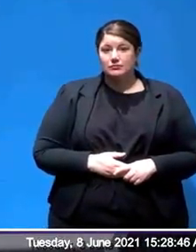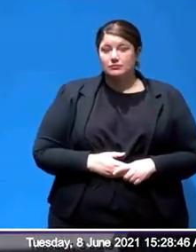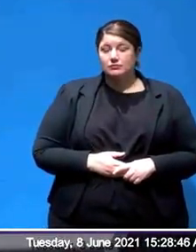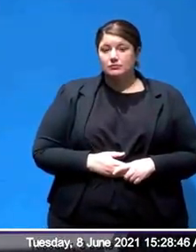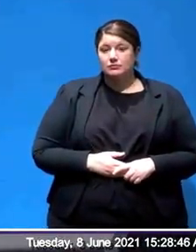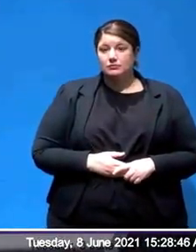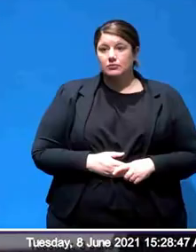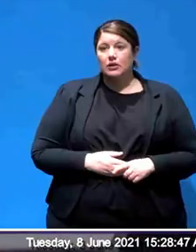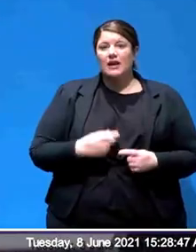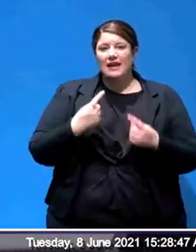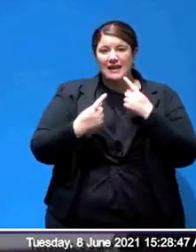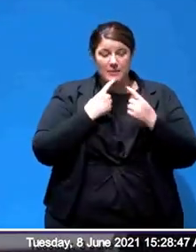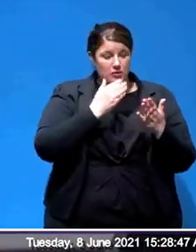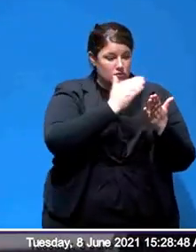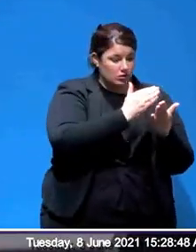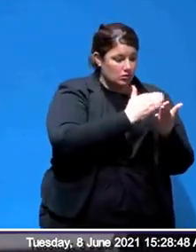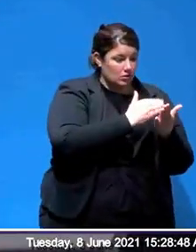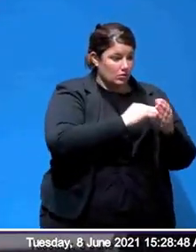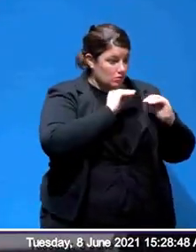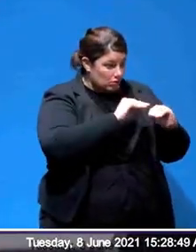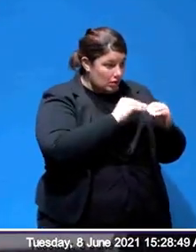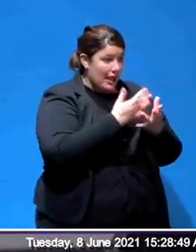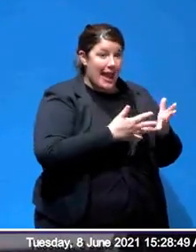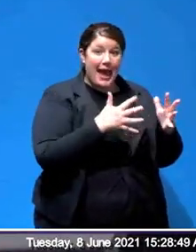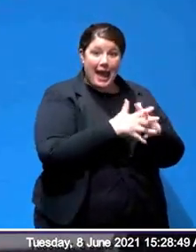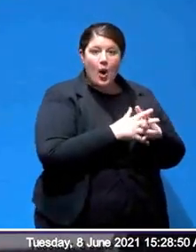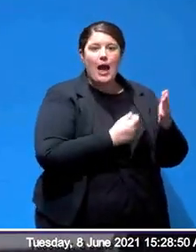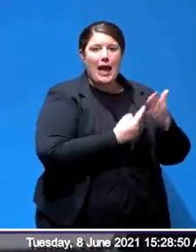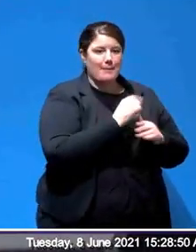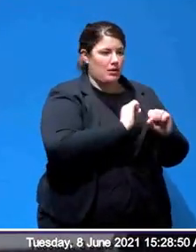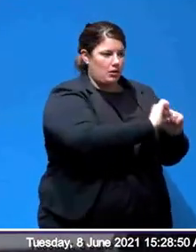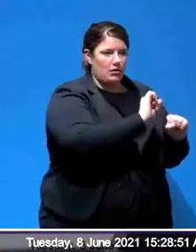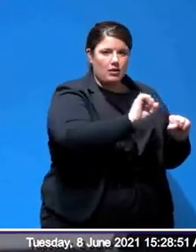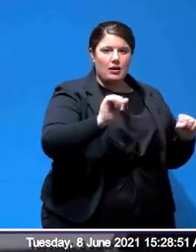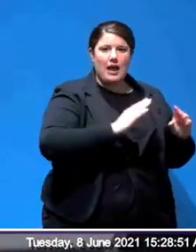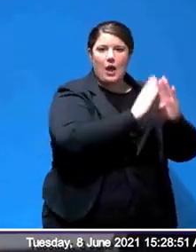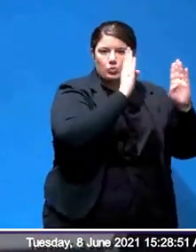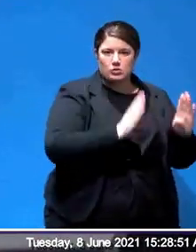RiskMan was done at a local level. That's my understanding. If I can just pause there, I want to go slowly.